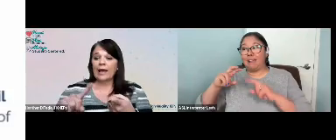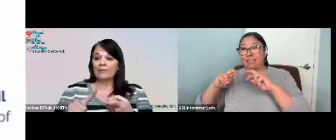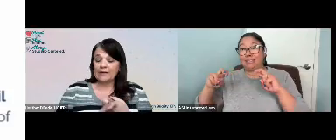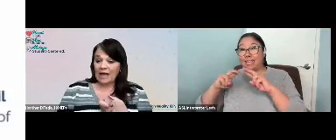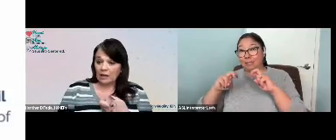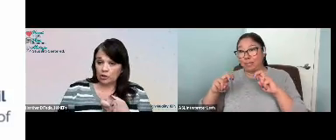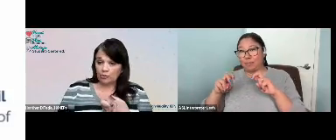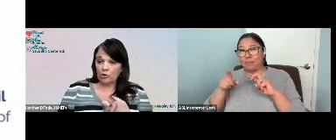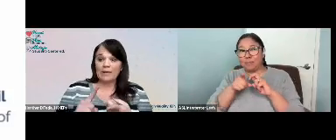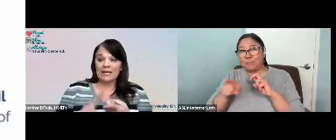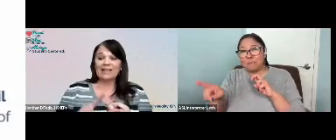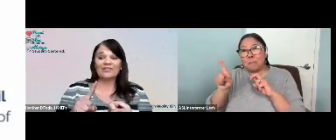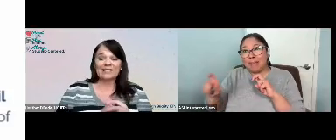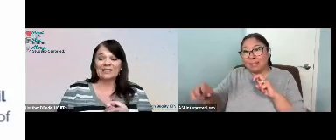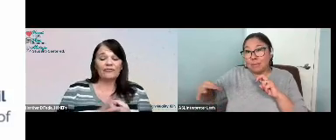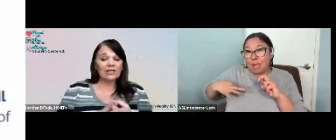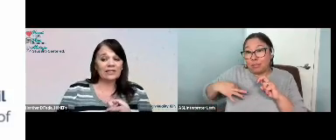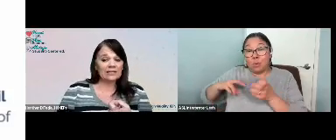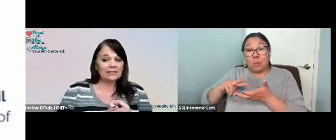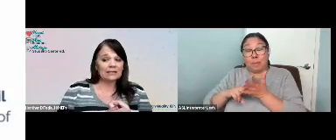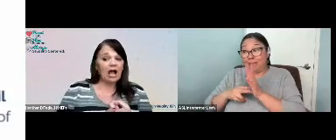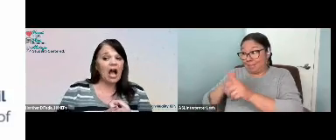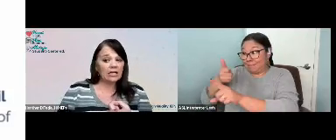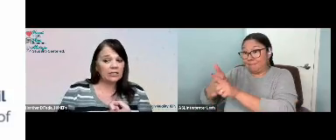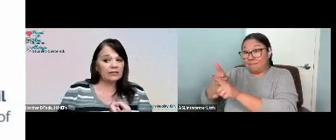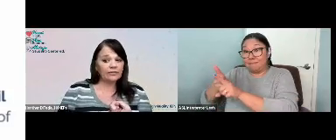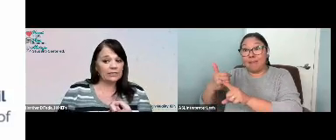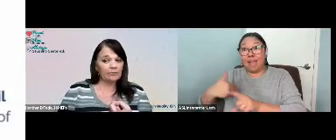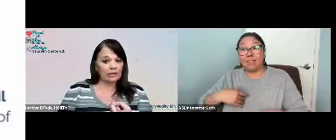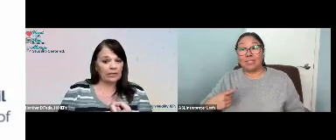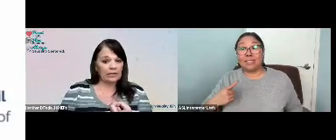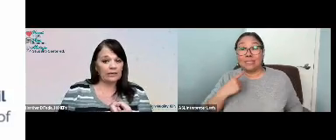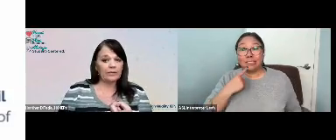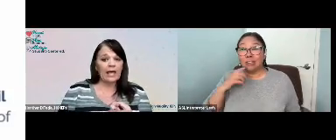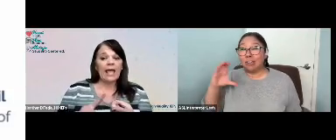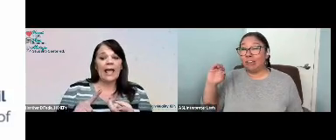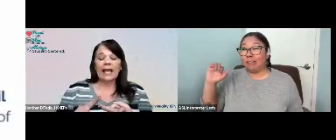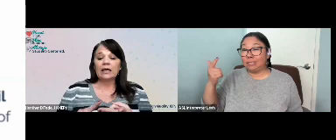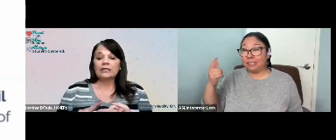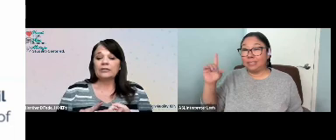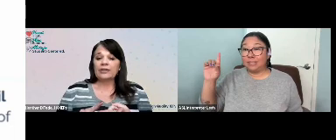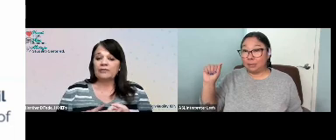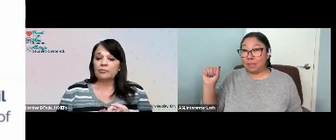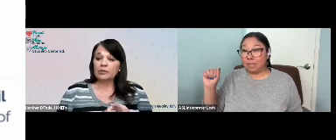So they have to be eligible meaning they have a significant dis cognitive disability and they